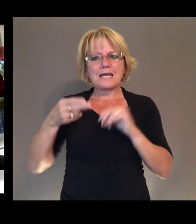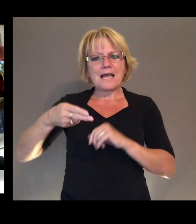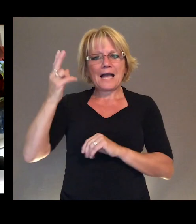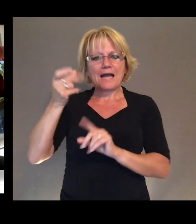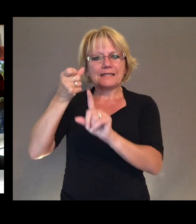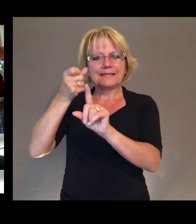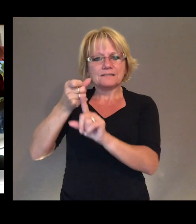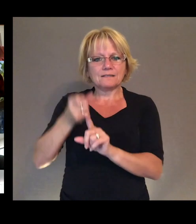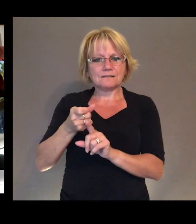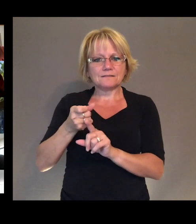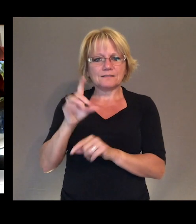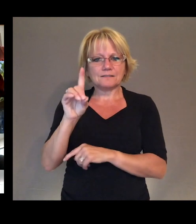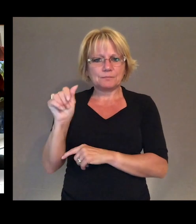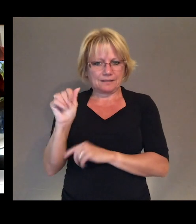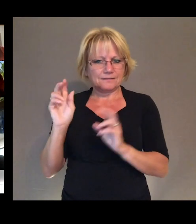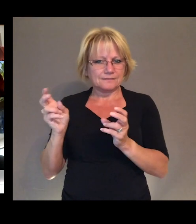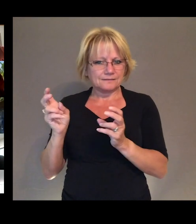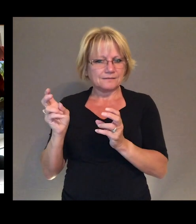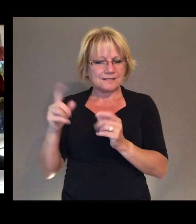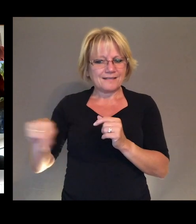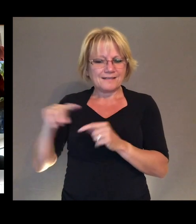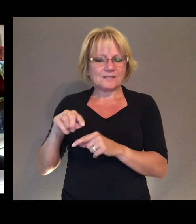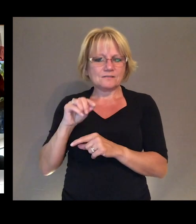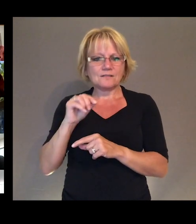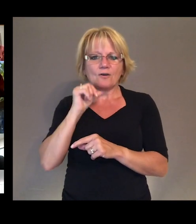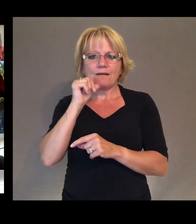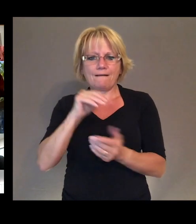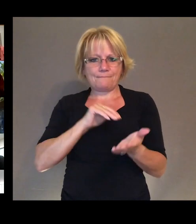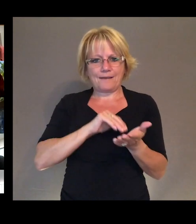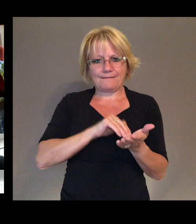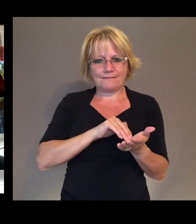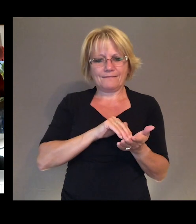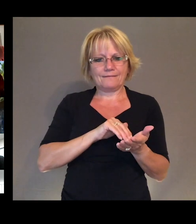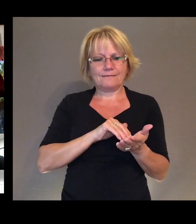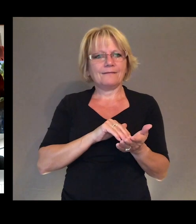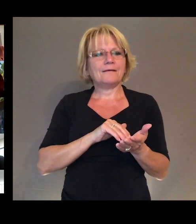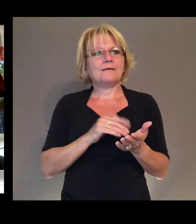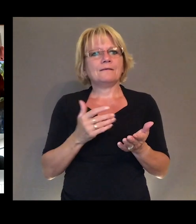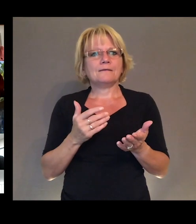And these disabilities are not medicalized. So you can't perceive them, right?